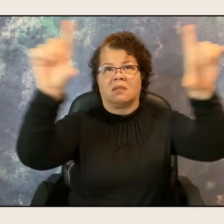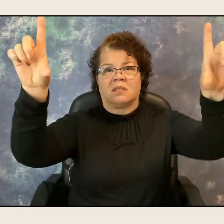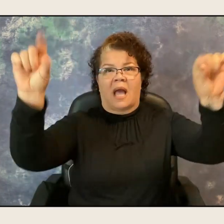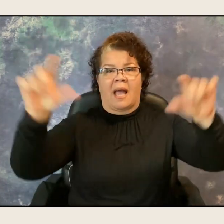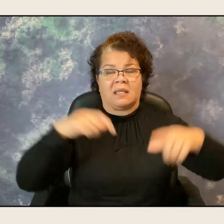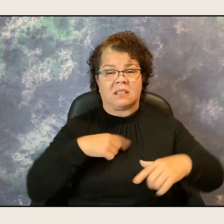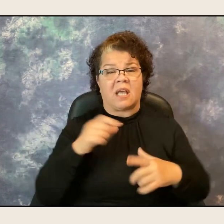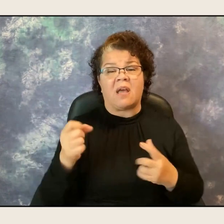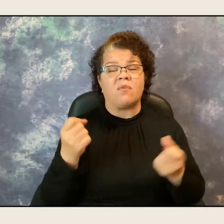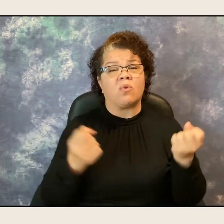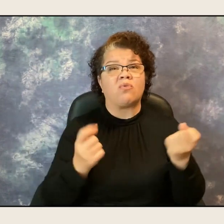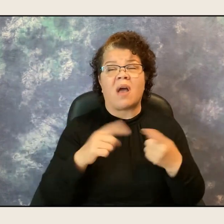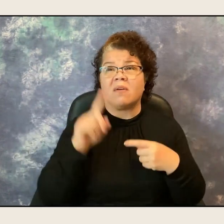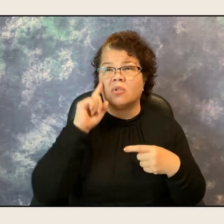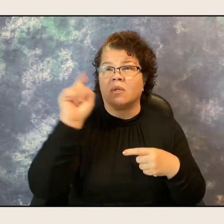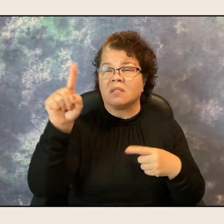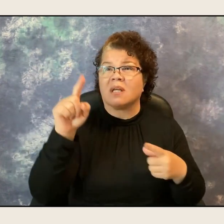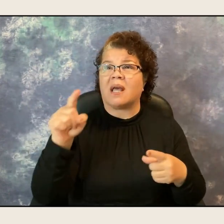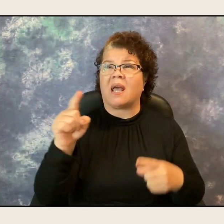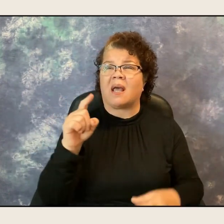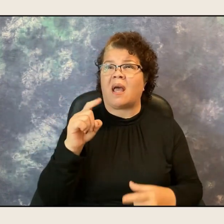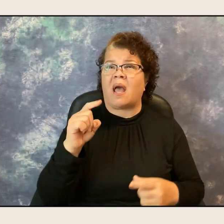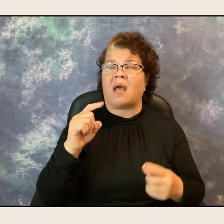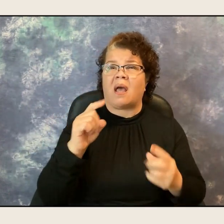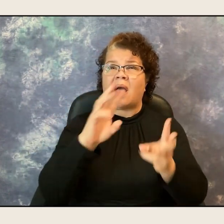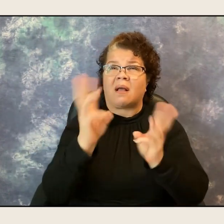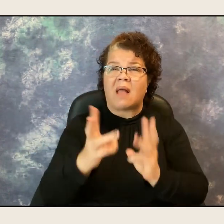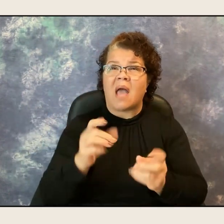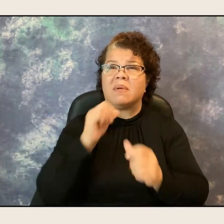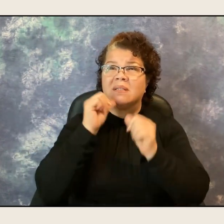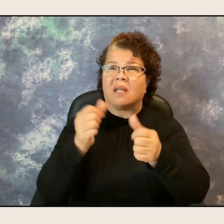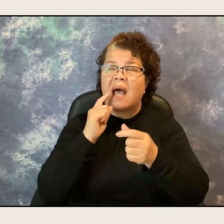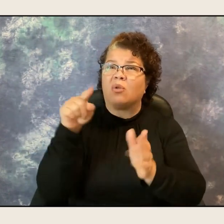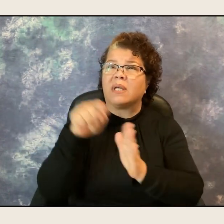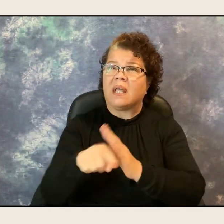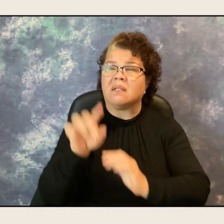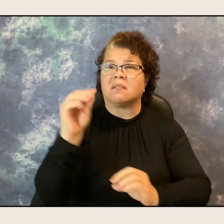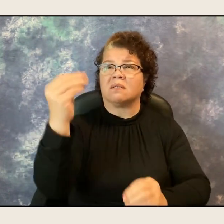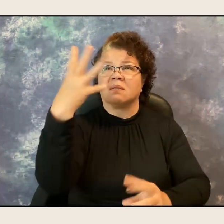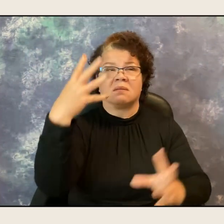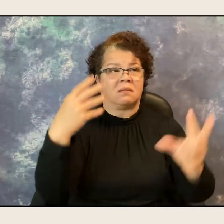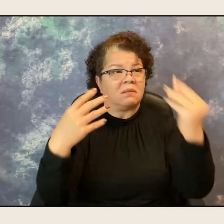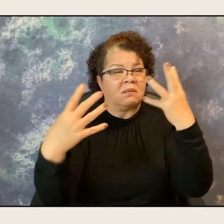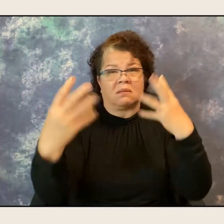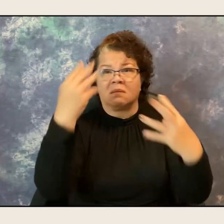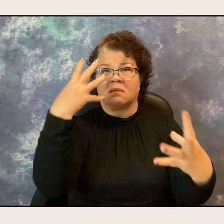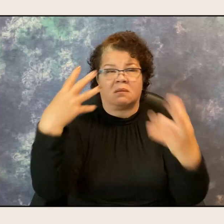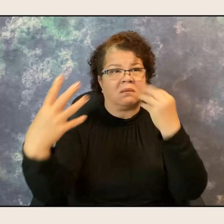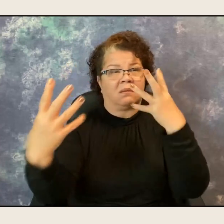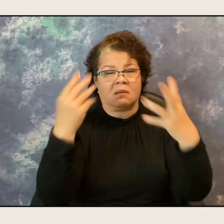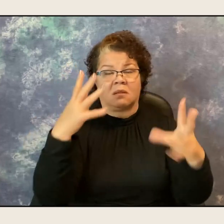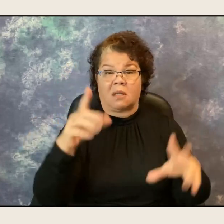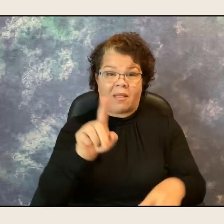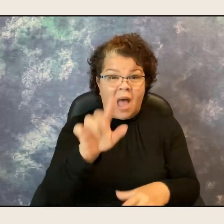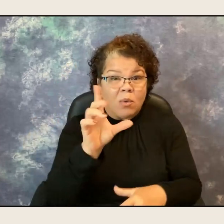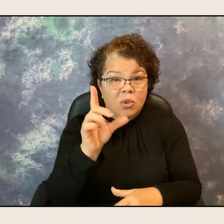like climate denial kills, right? Just randomly appearing in parks in New York city. This is in 2018, when I think there was a seismic shift